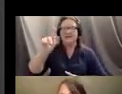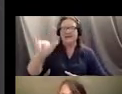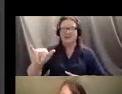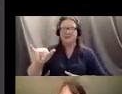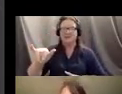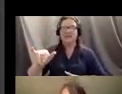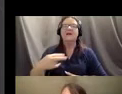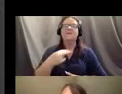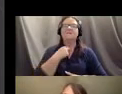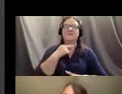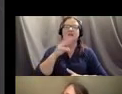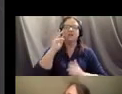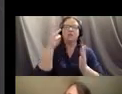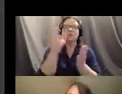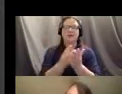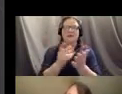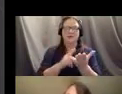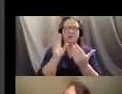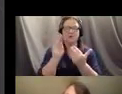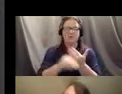and services.